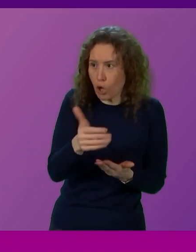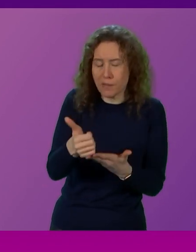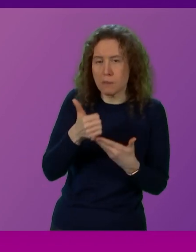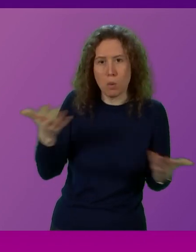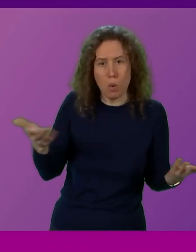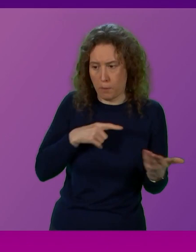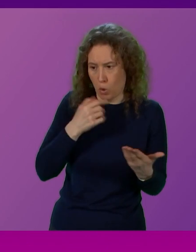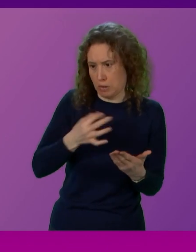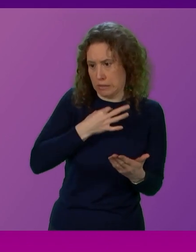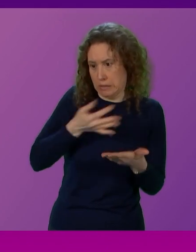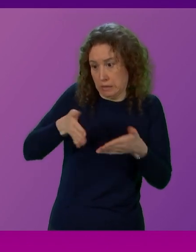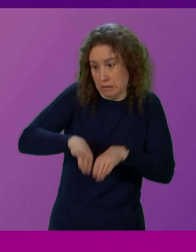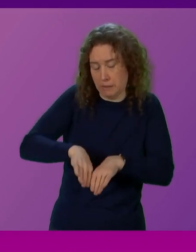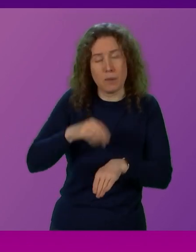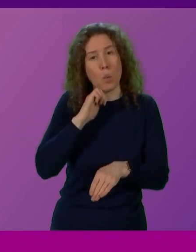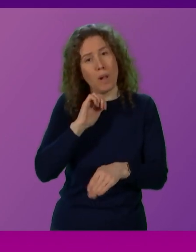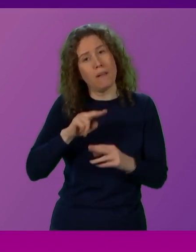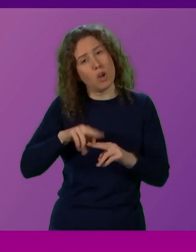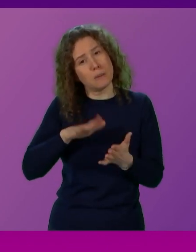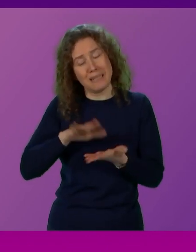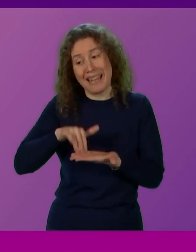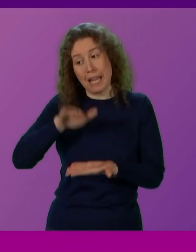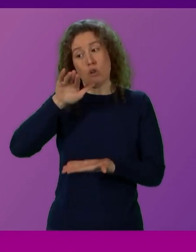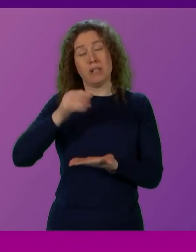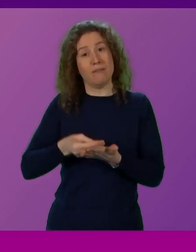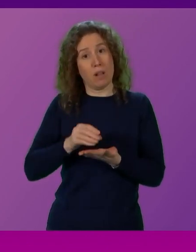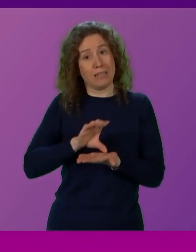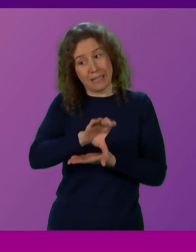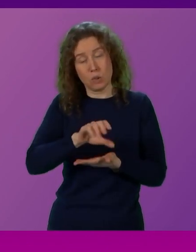Will the First Minister increase funding to local authorities to ensure that they have